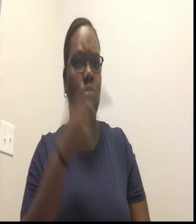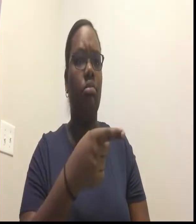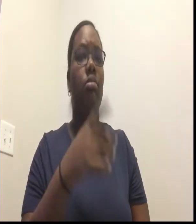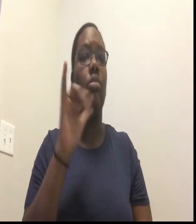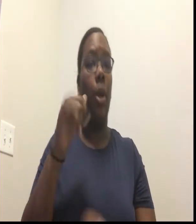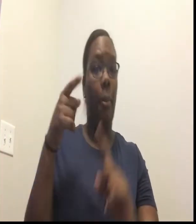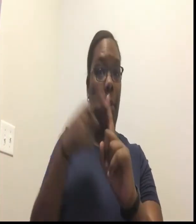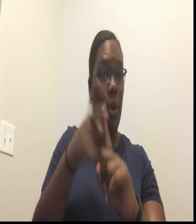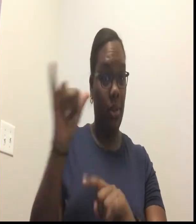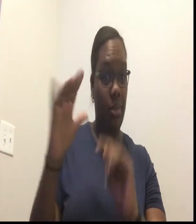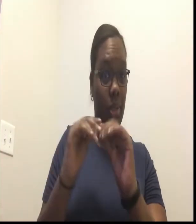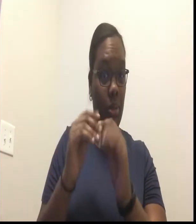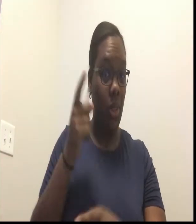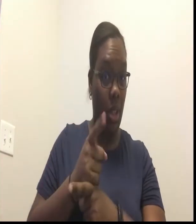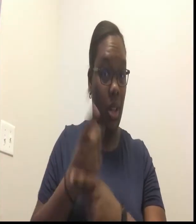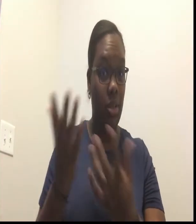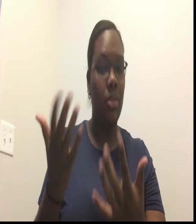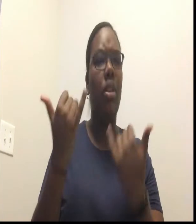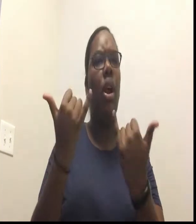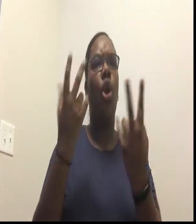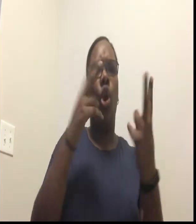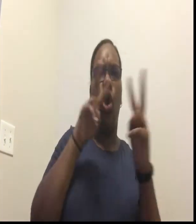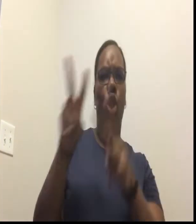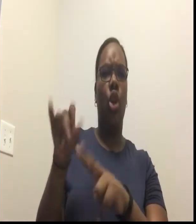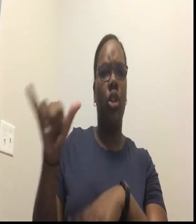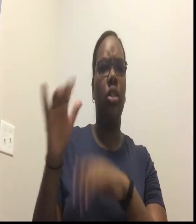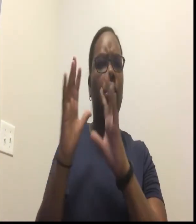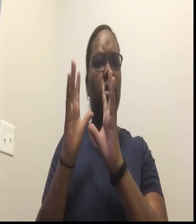Rules of Order section on the website, take a look at the supplementary